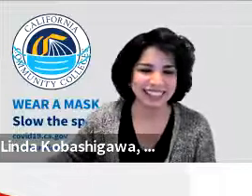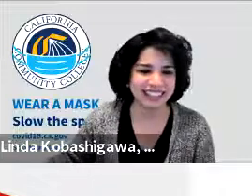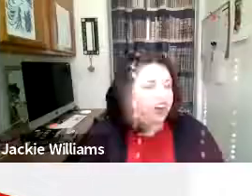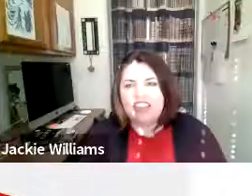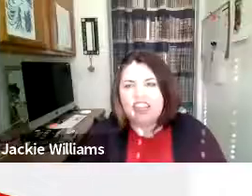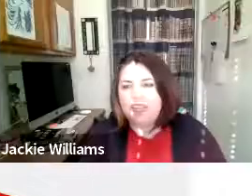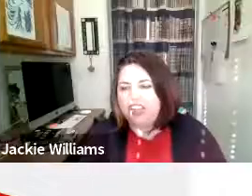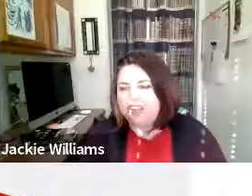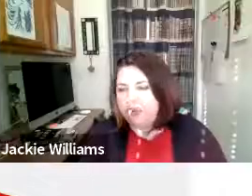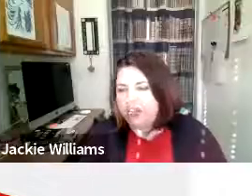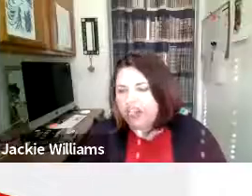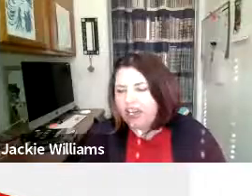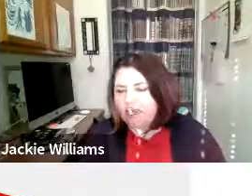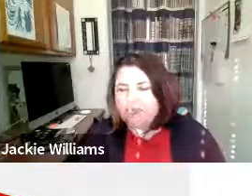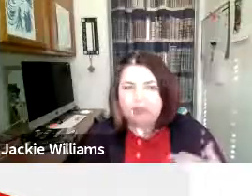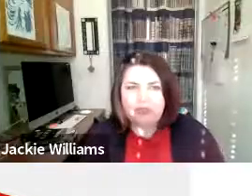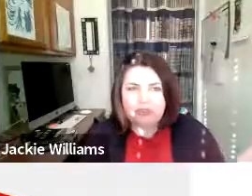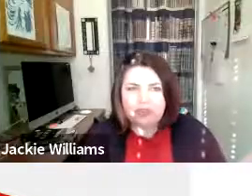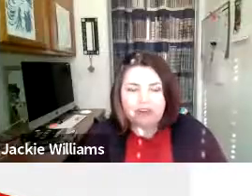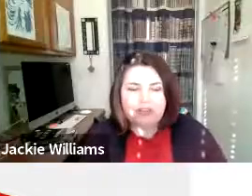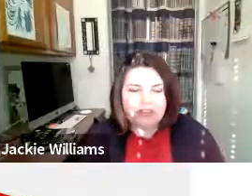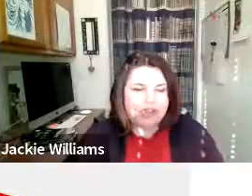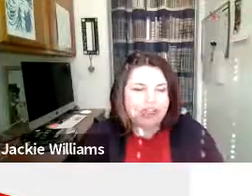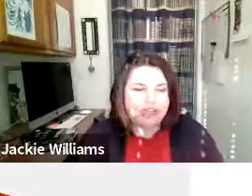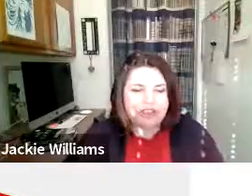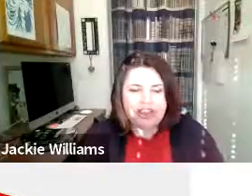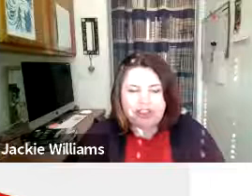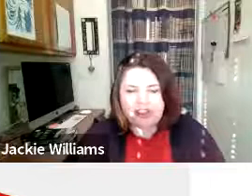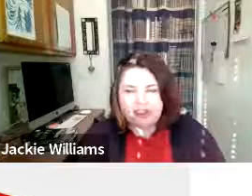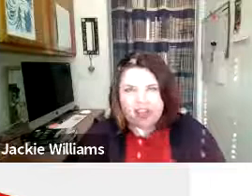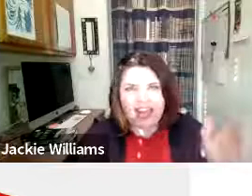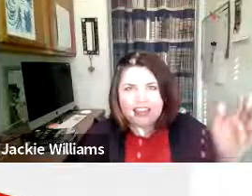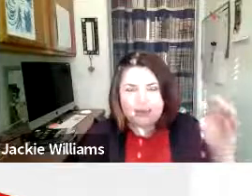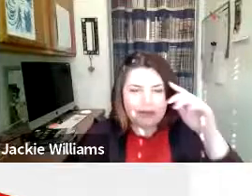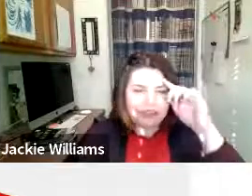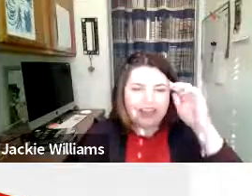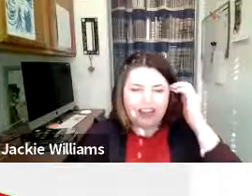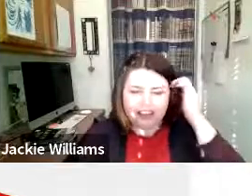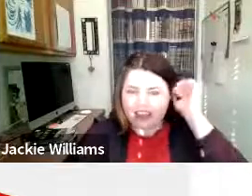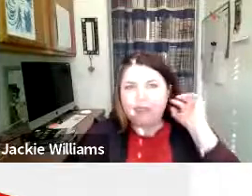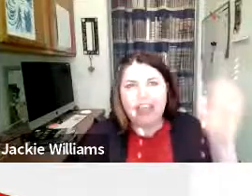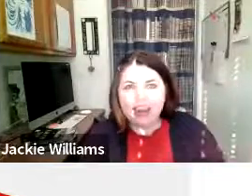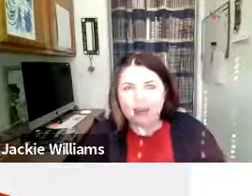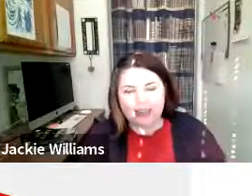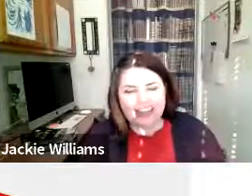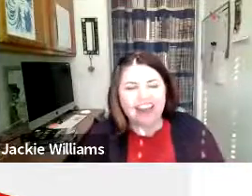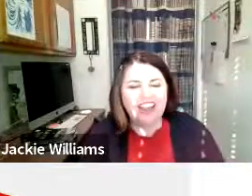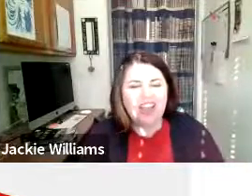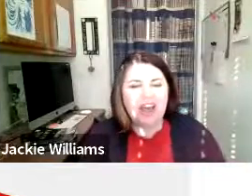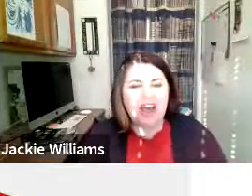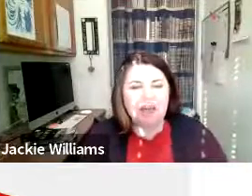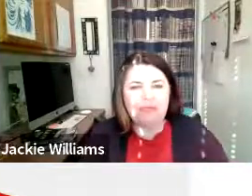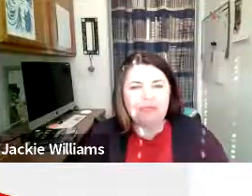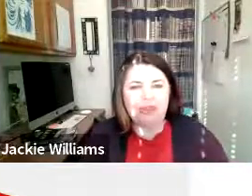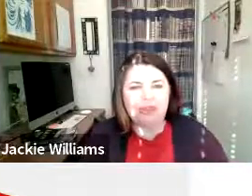All right. And thank you, Linda, for doing a full introduction of yourself. I forget sometimes that haven't met everybody yet. So